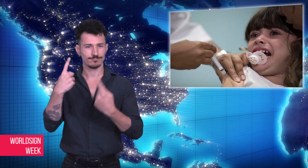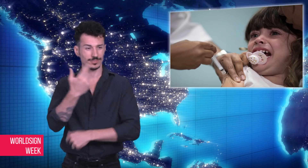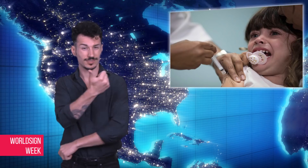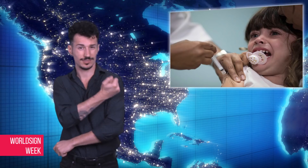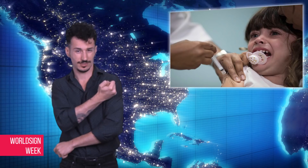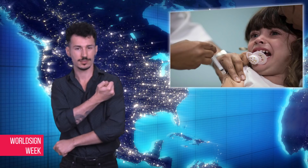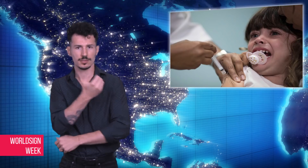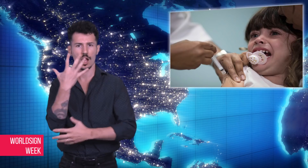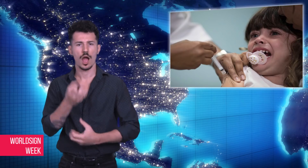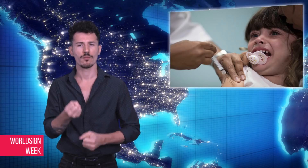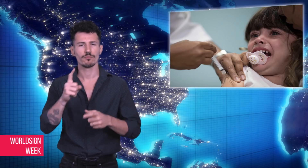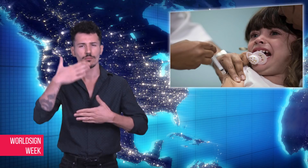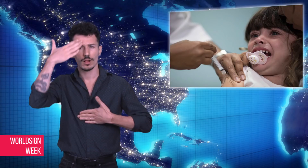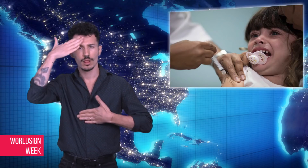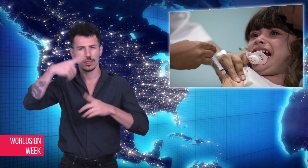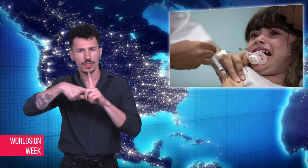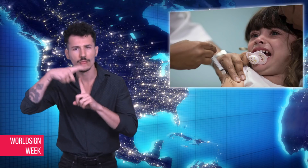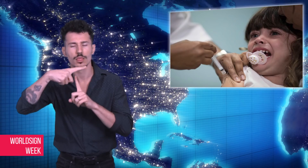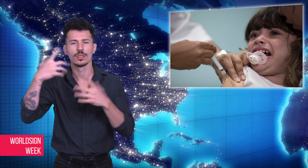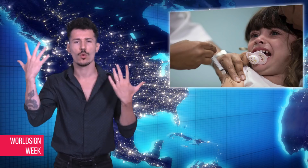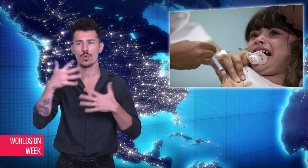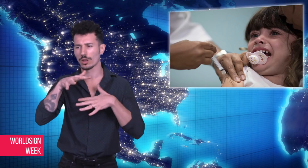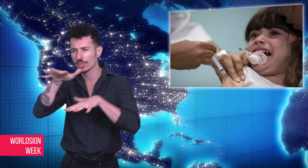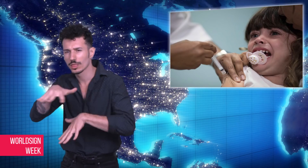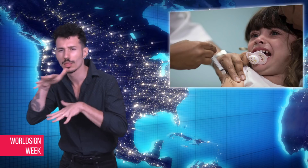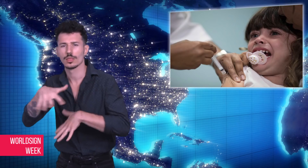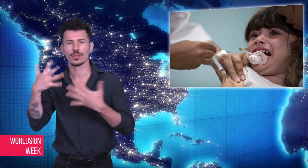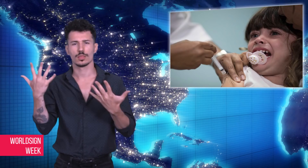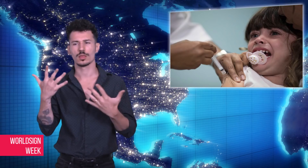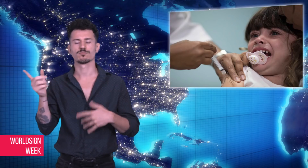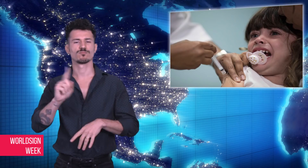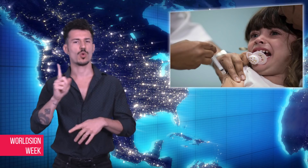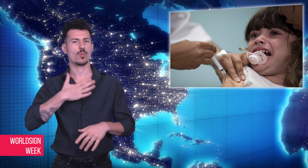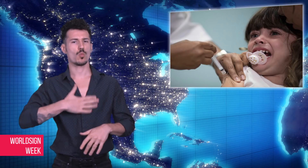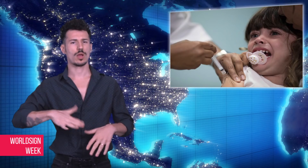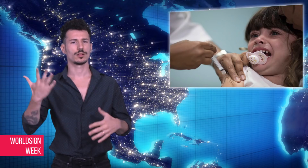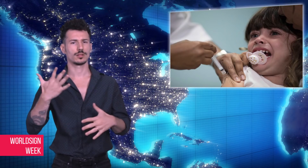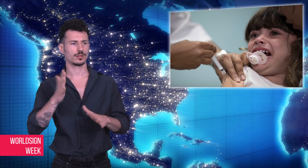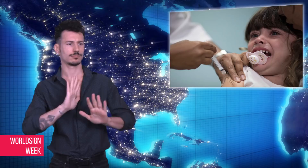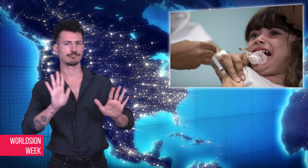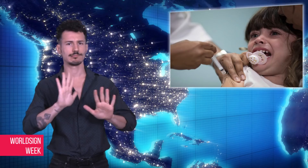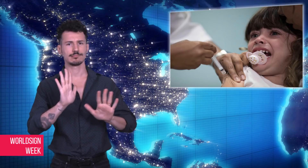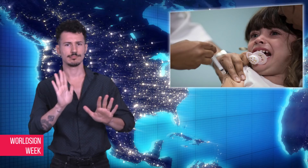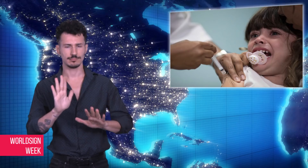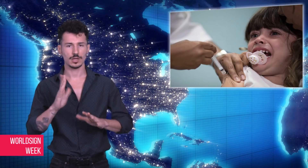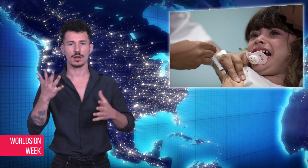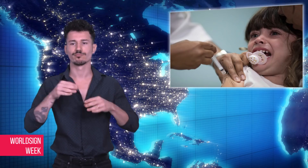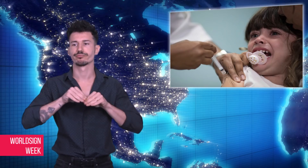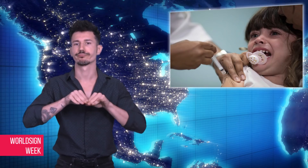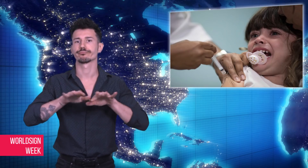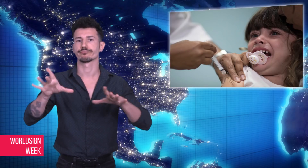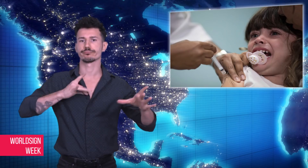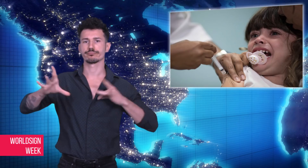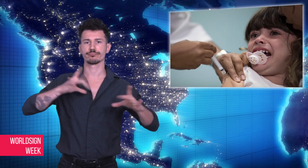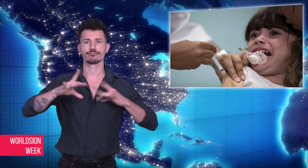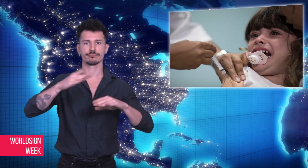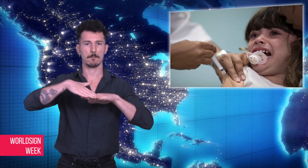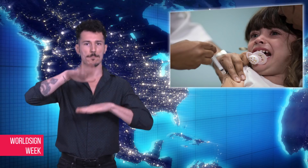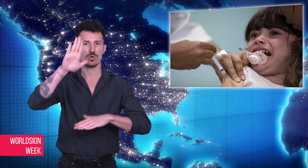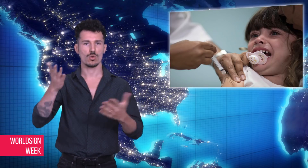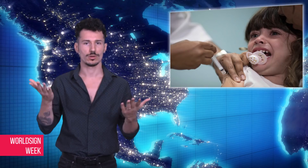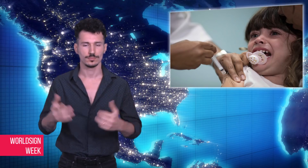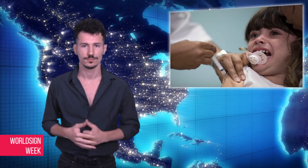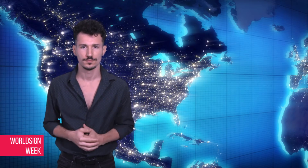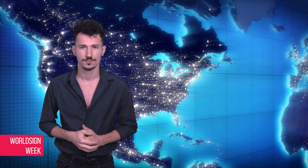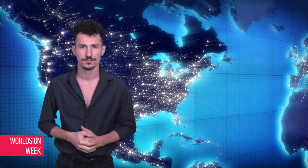issues such as bad side effects.